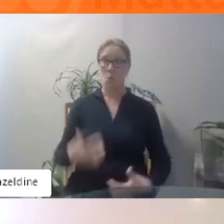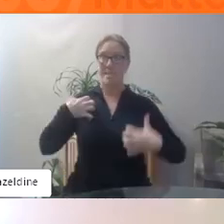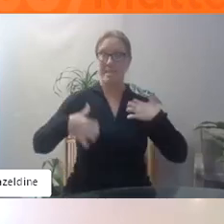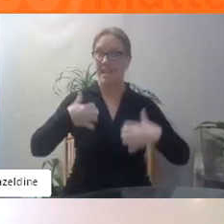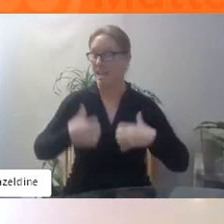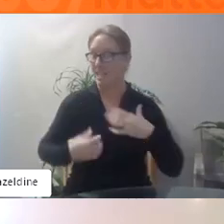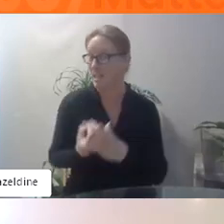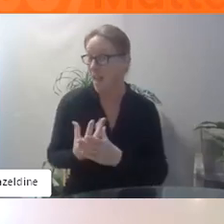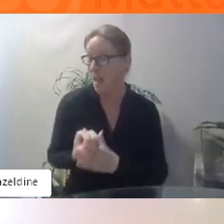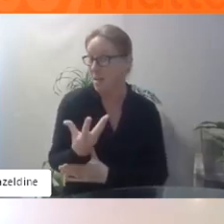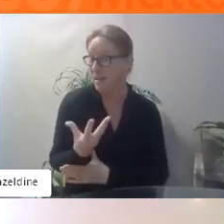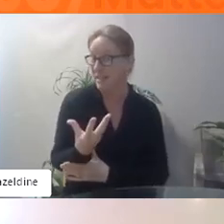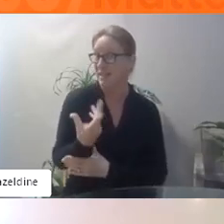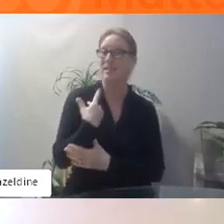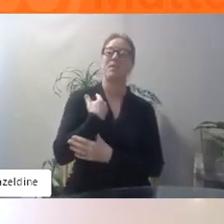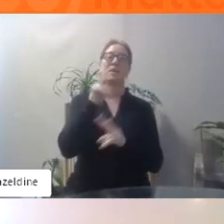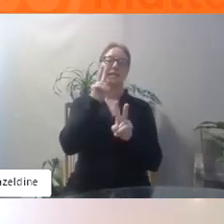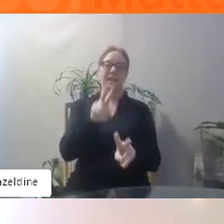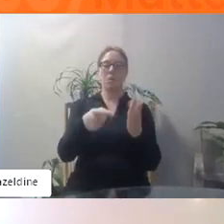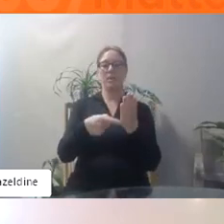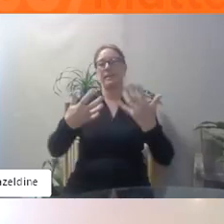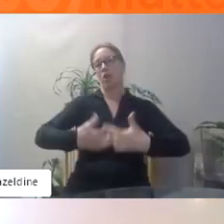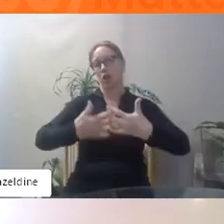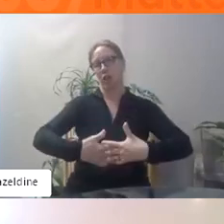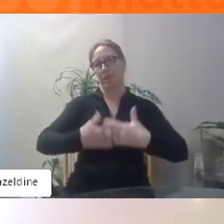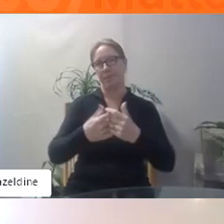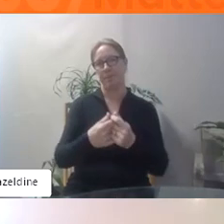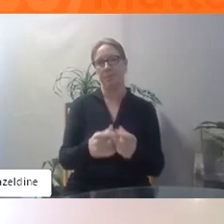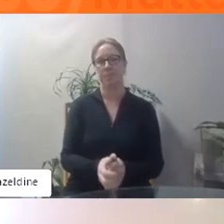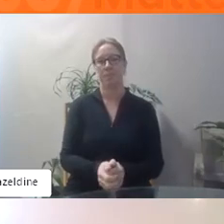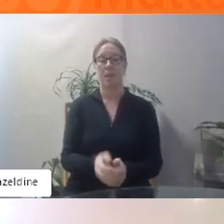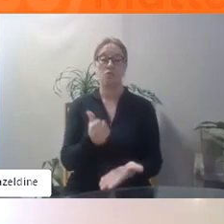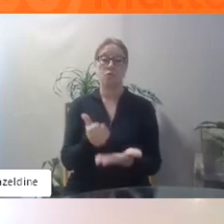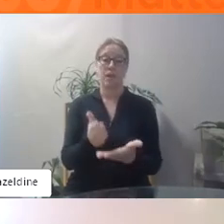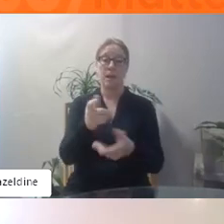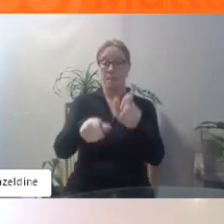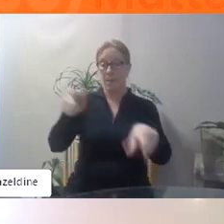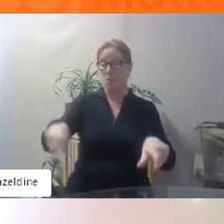I think, that we're seeing with technology and people realising